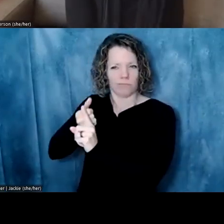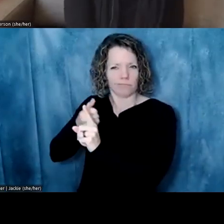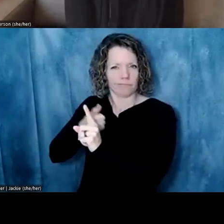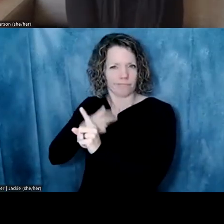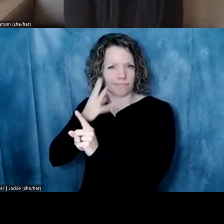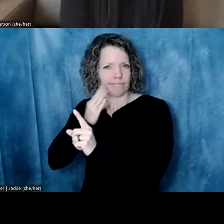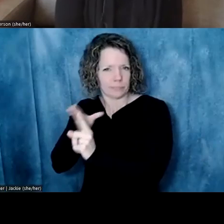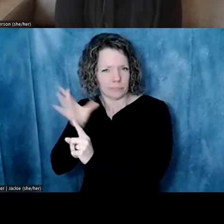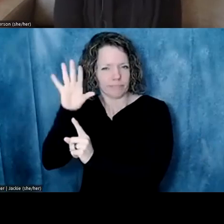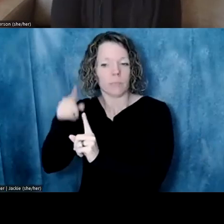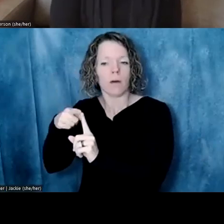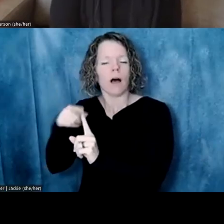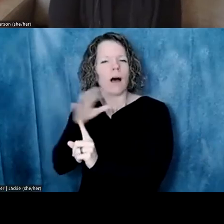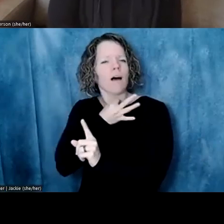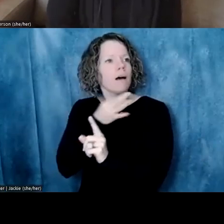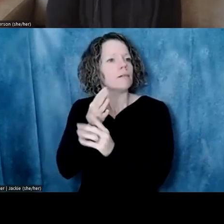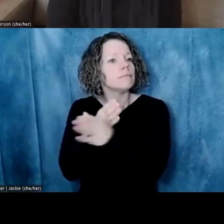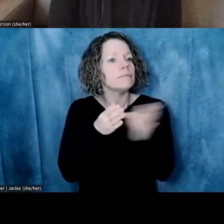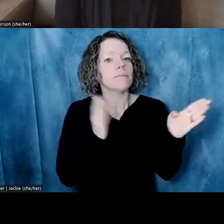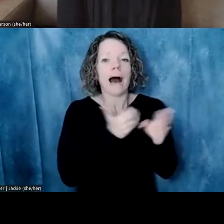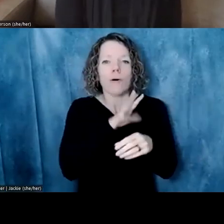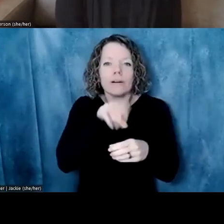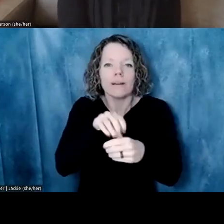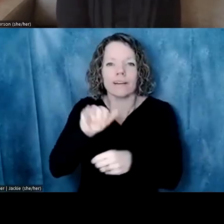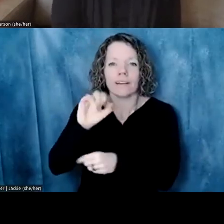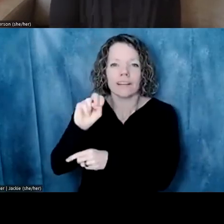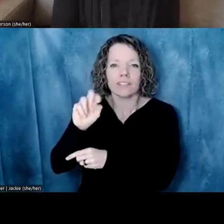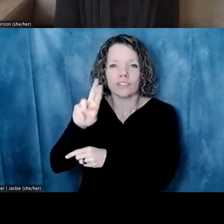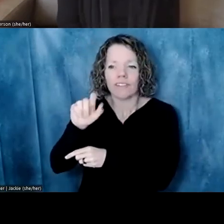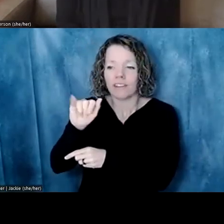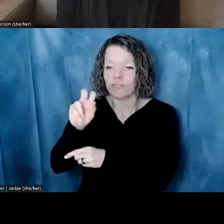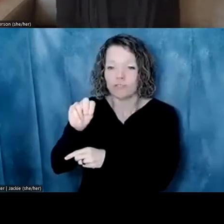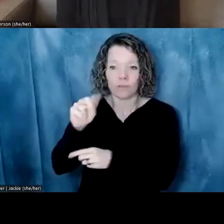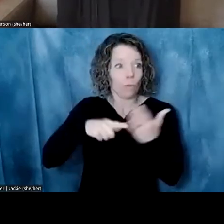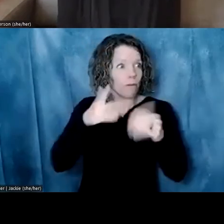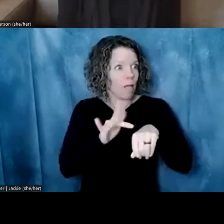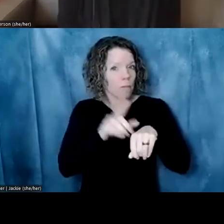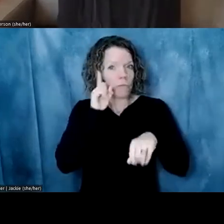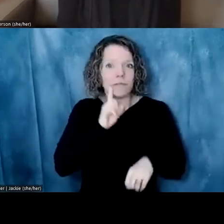interventions better for the Deaf community and hard of hearing individuals